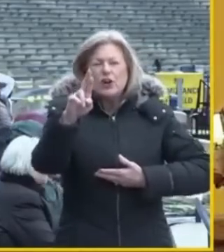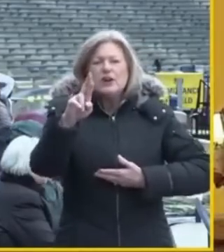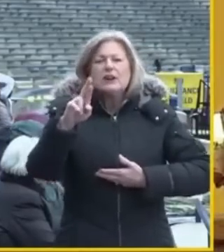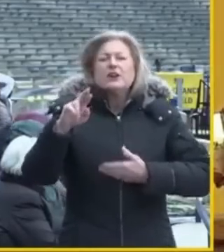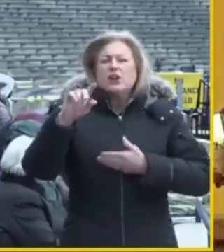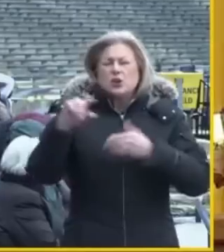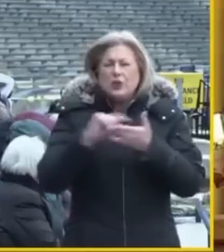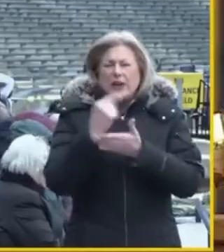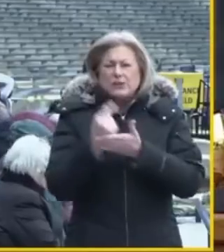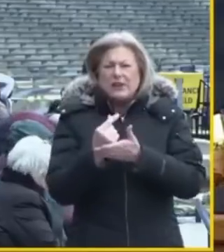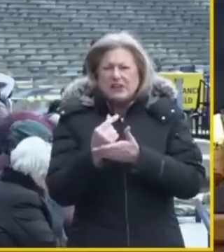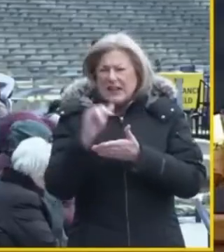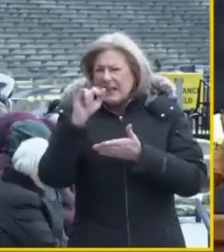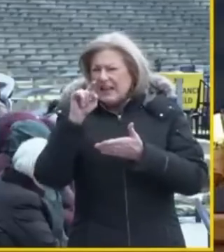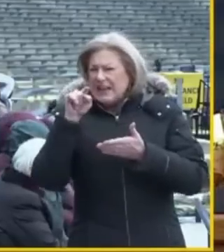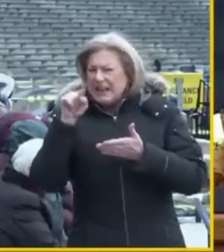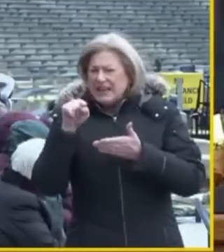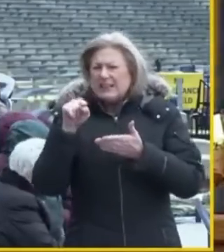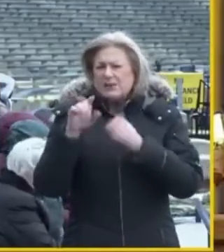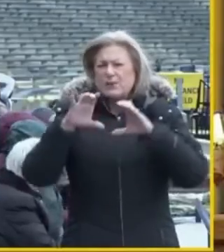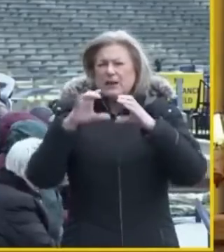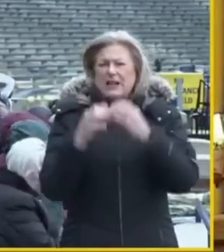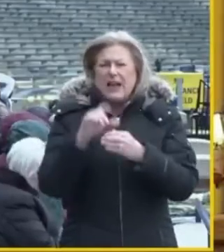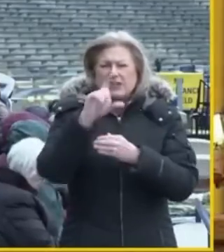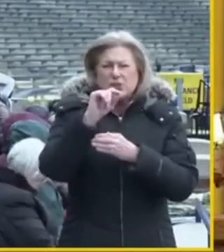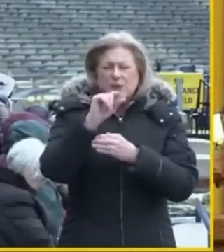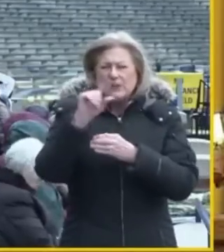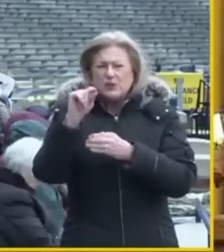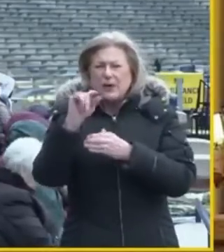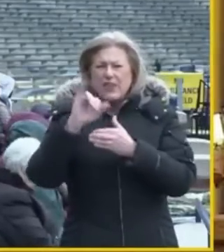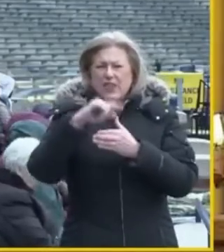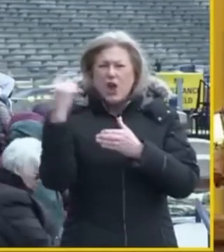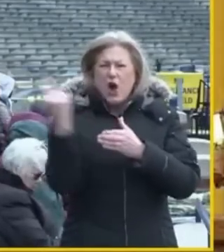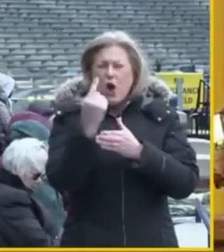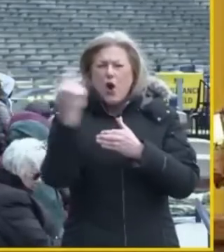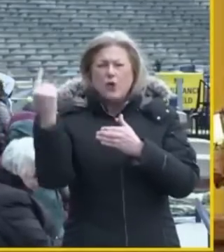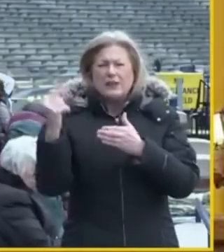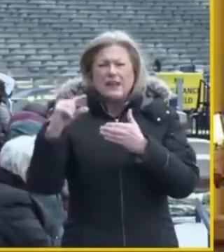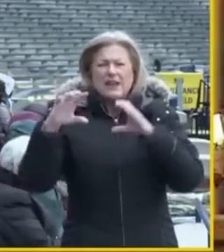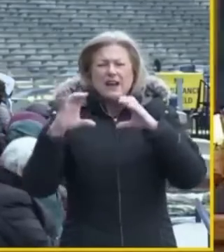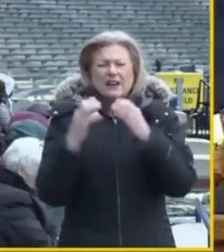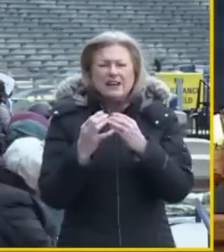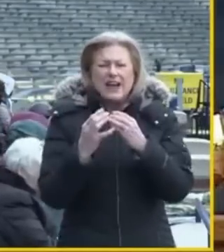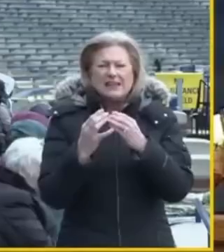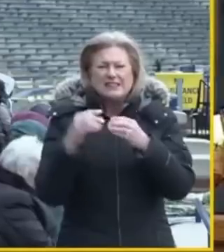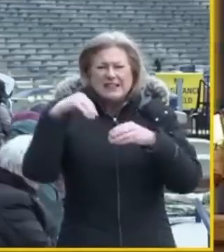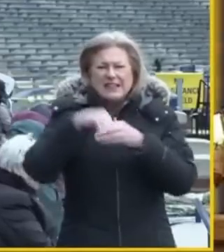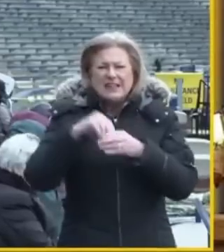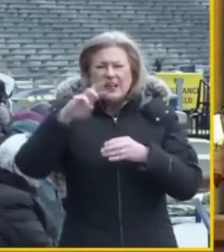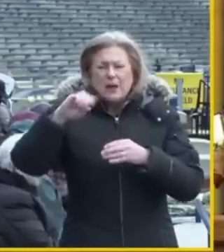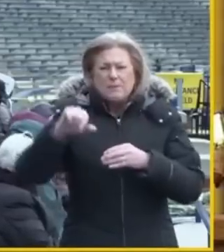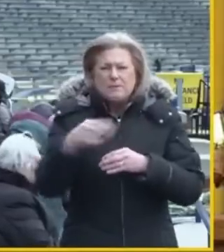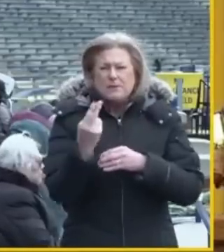the only class in Michigan history to not have a graduation ceremony, thank you COVID,